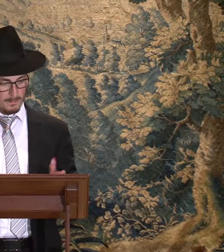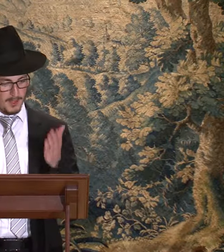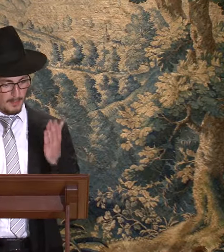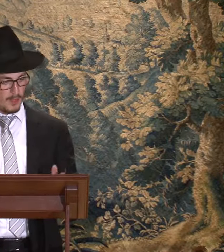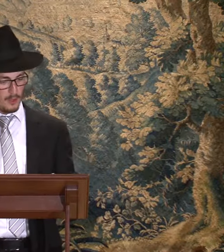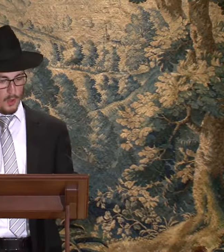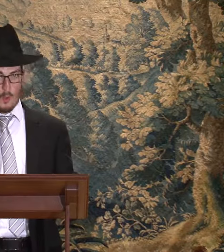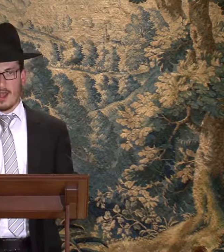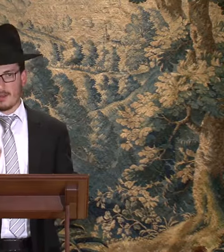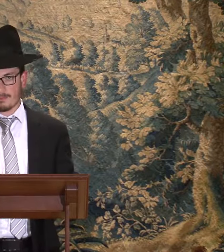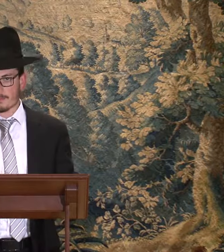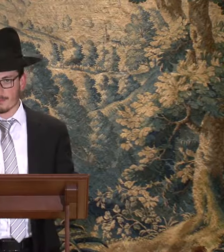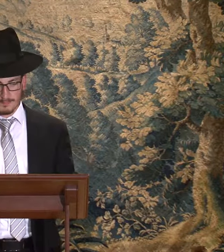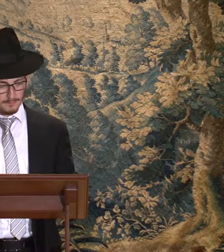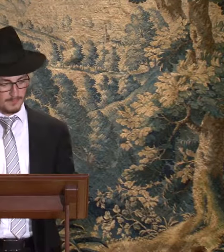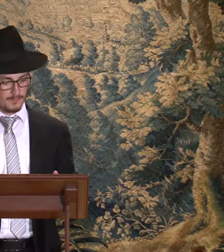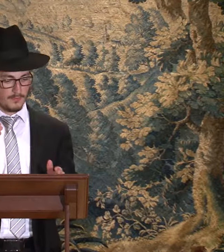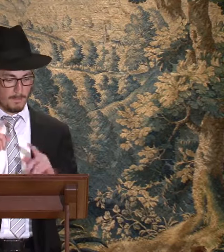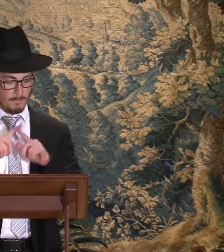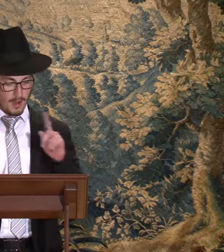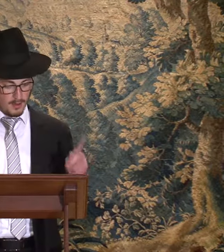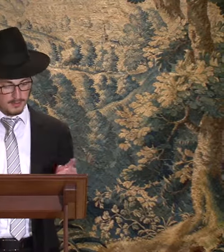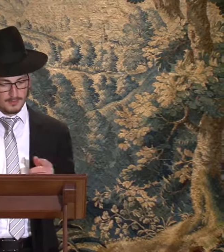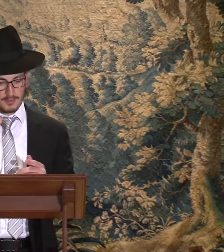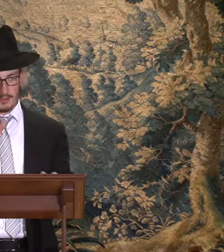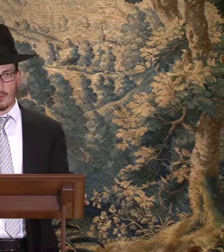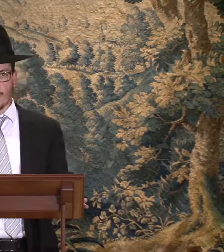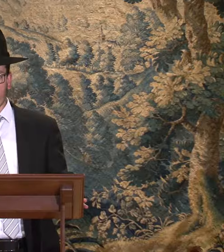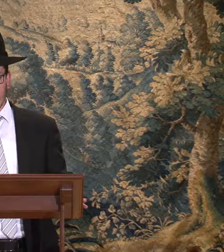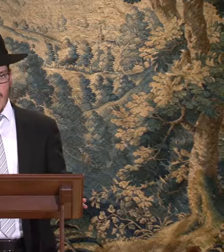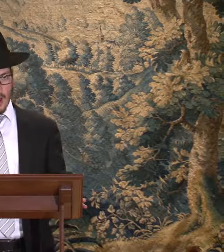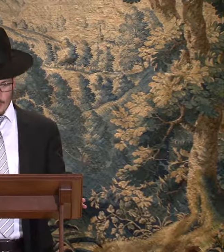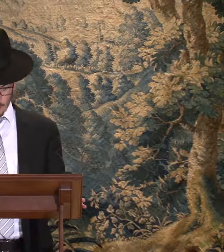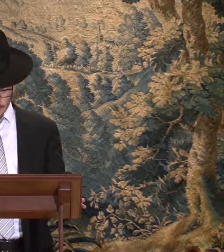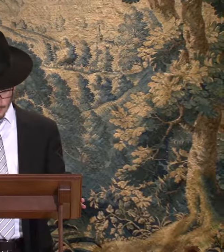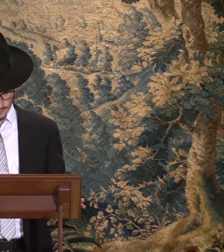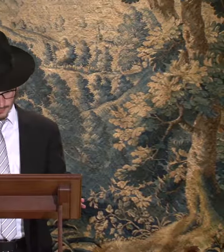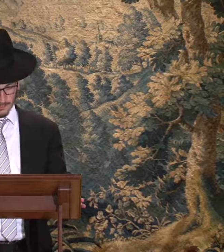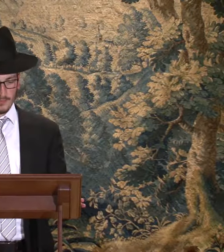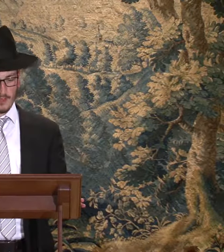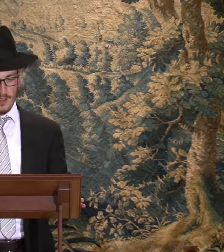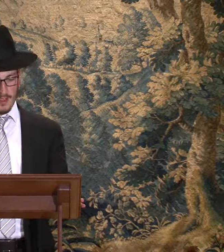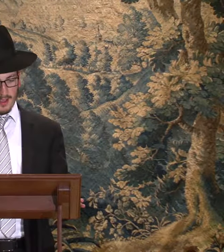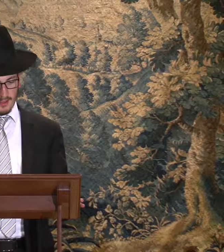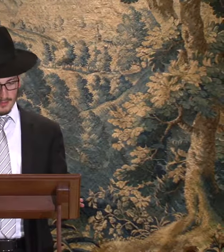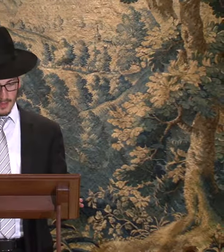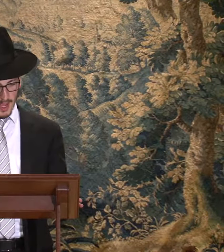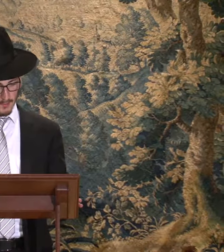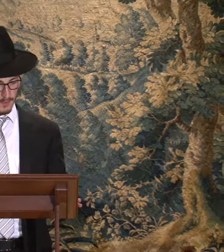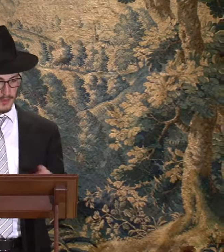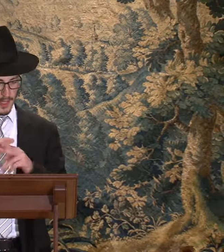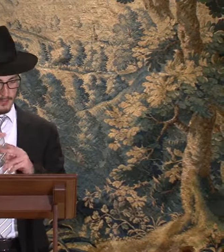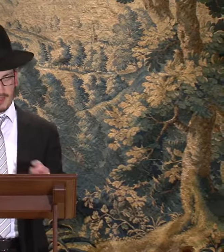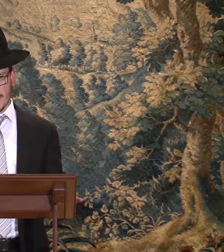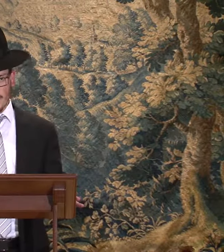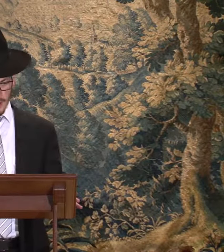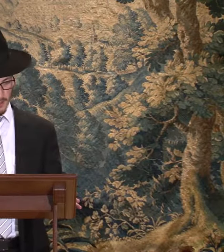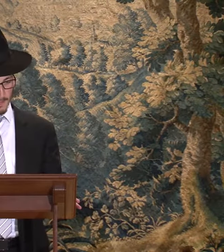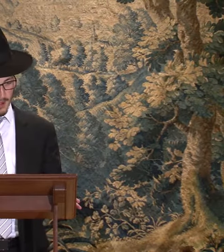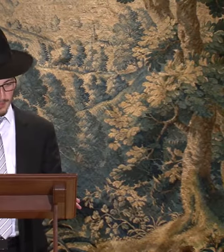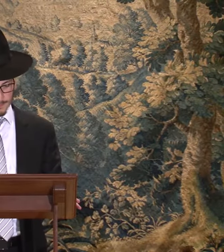of you may know who I am but for those of you who don't, my name is Daniel